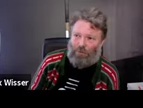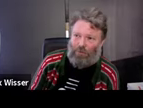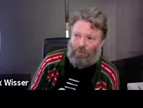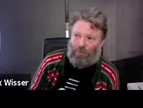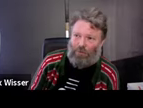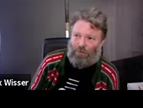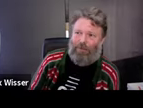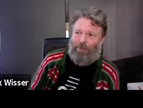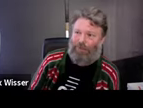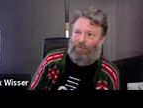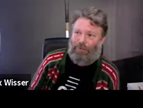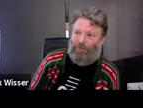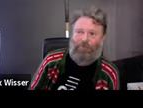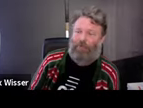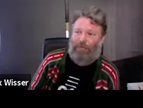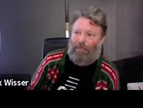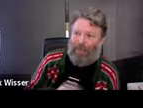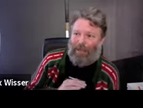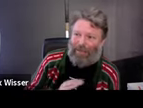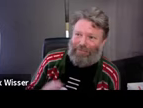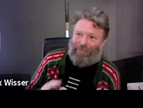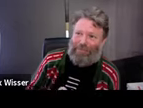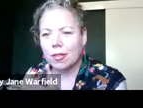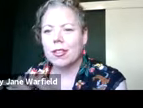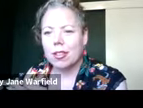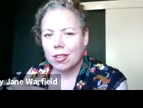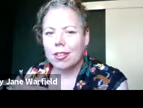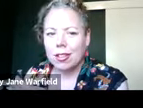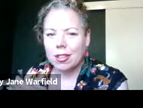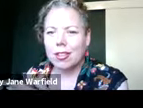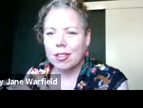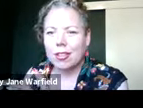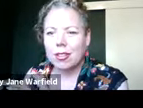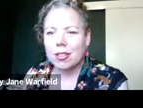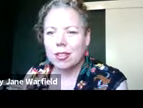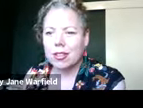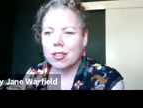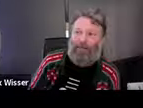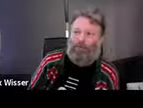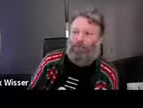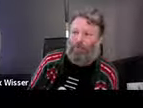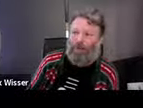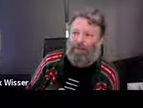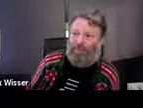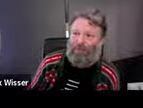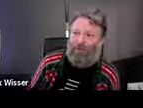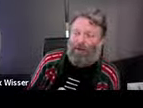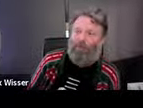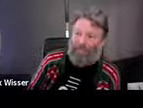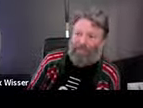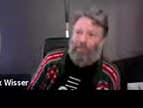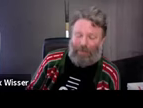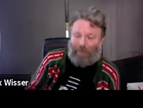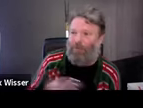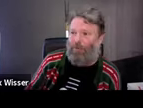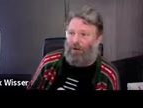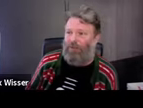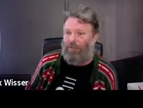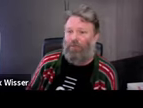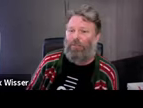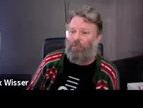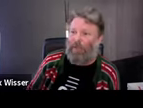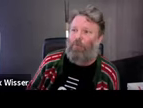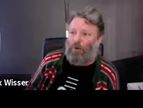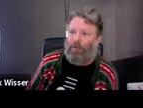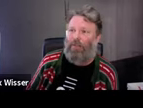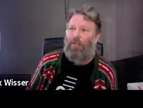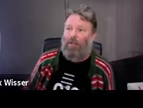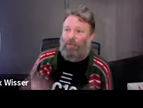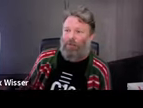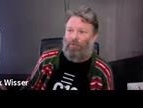how I think of KSCA School. I'm learning so much. This is why an